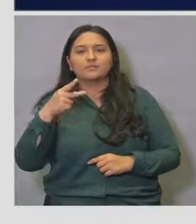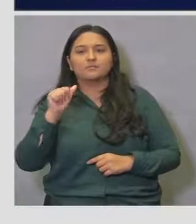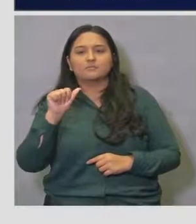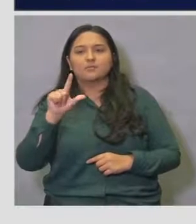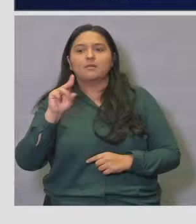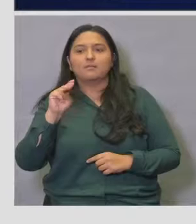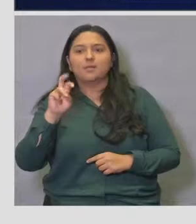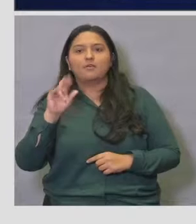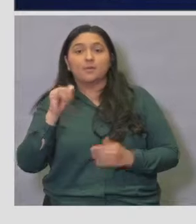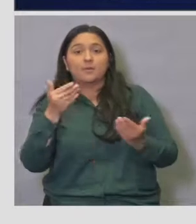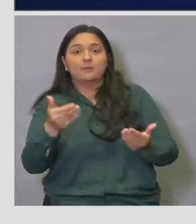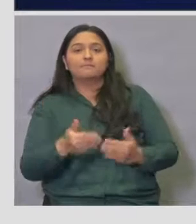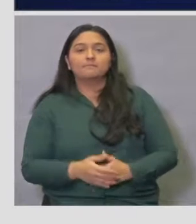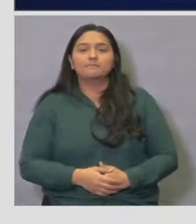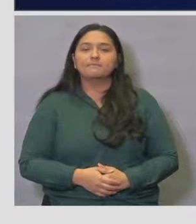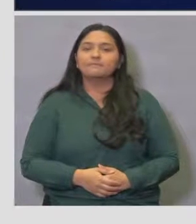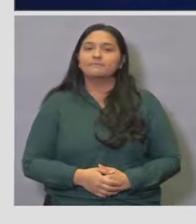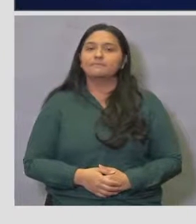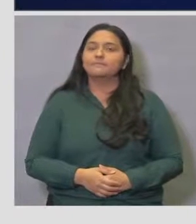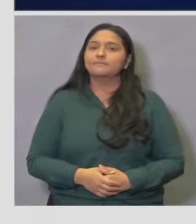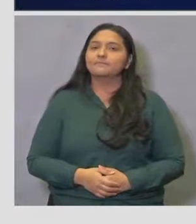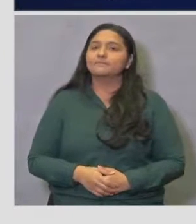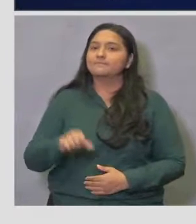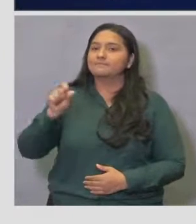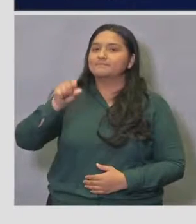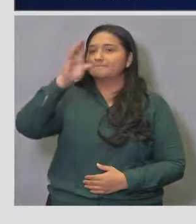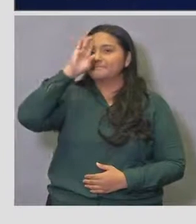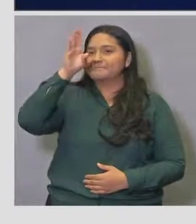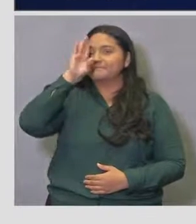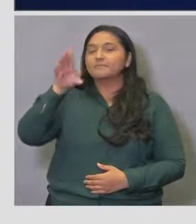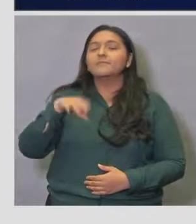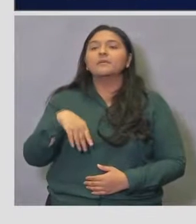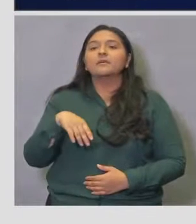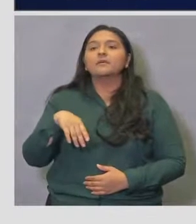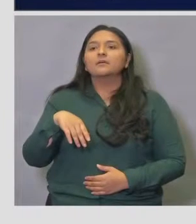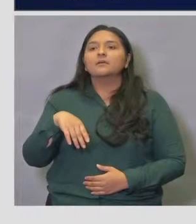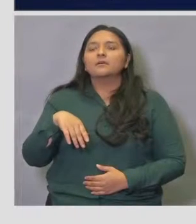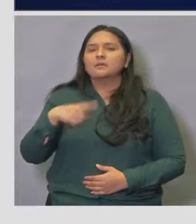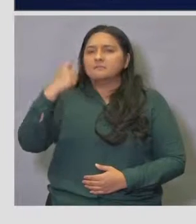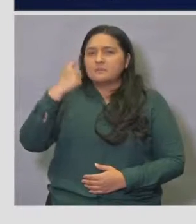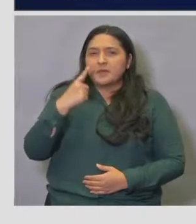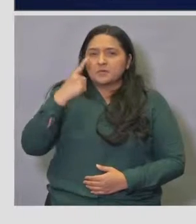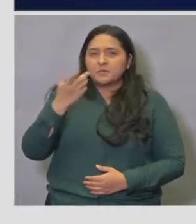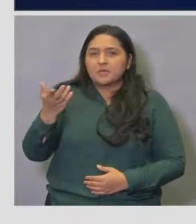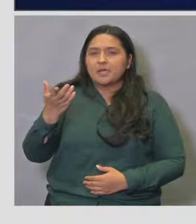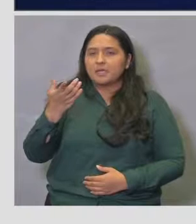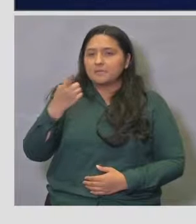ARE NEXT QUESTION COMES FROM